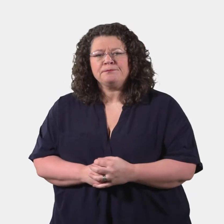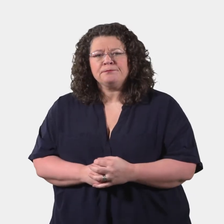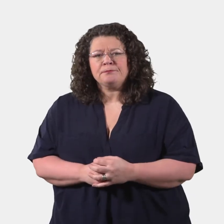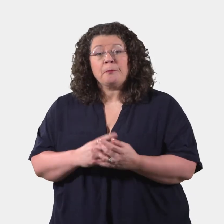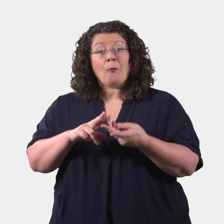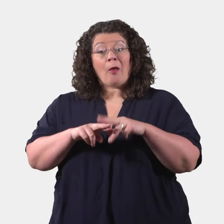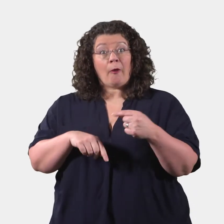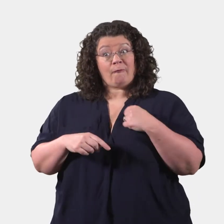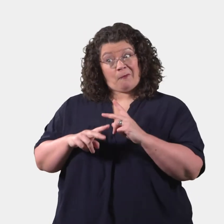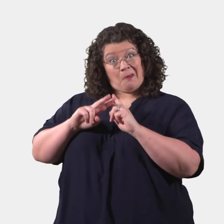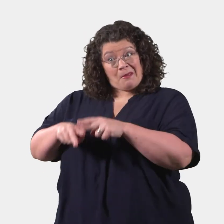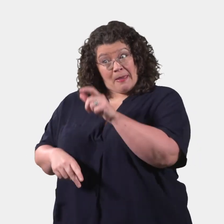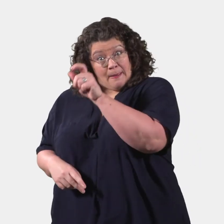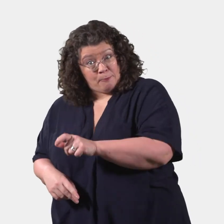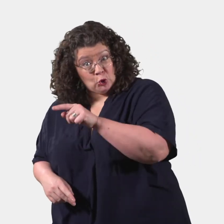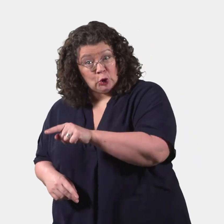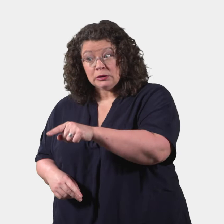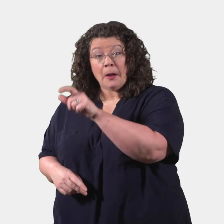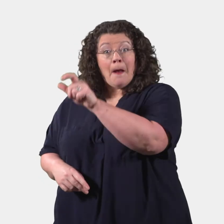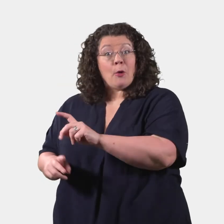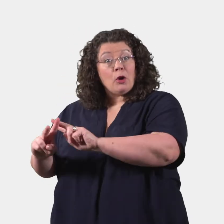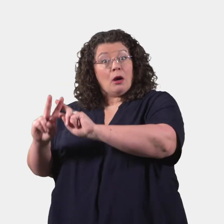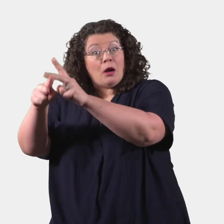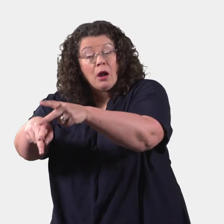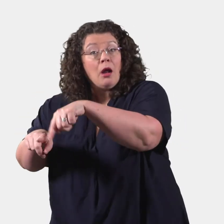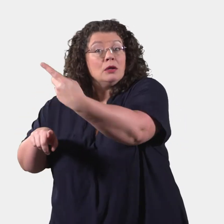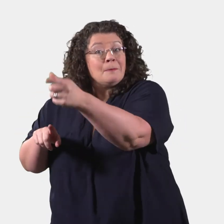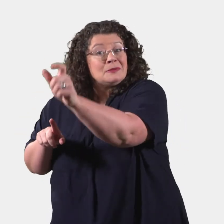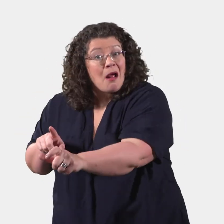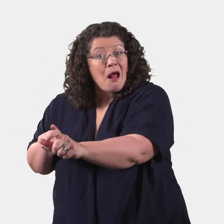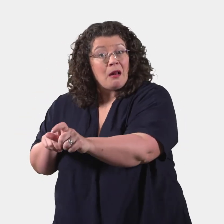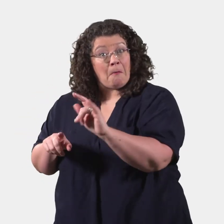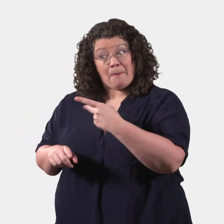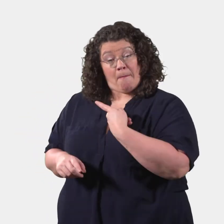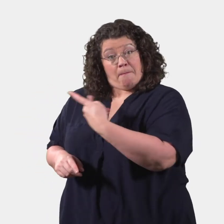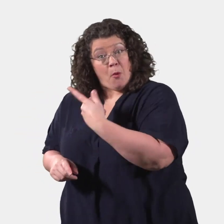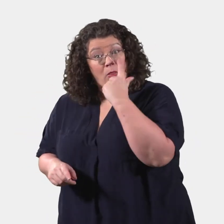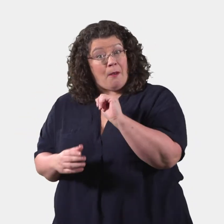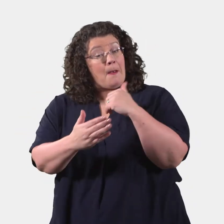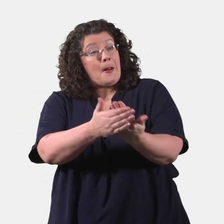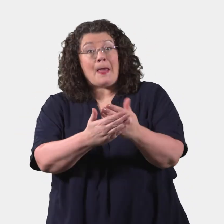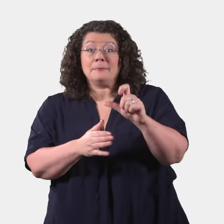If you care for a person who also provides care for someone, you may both be able to get Carer's Allowance.